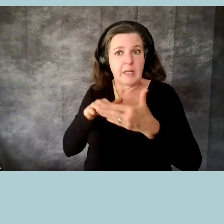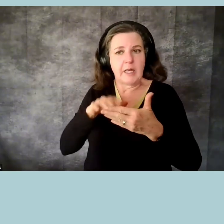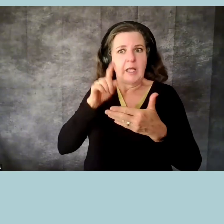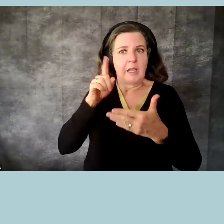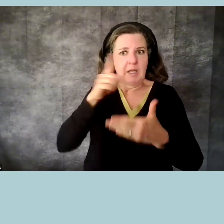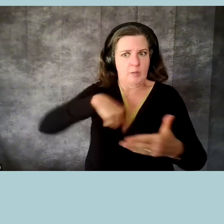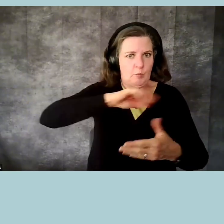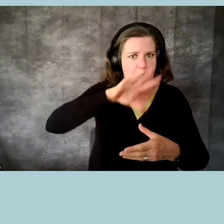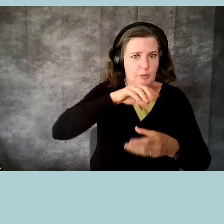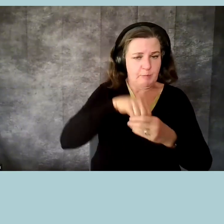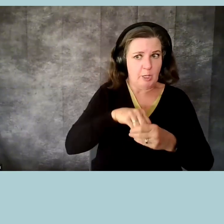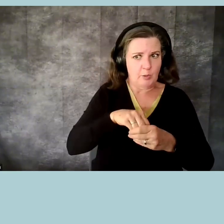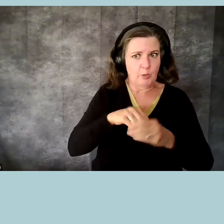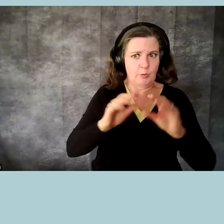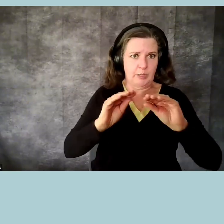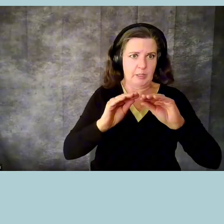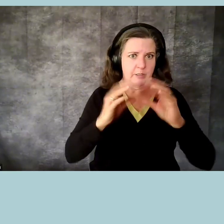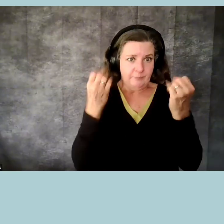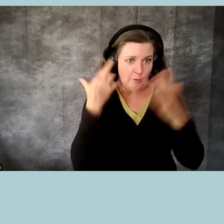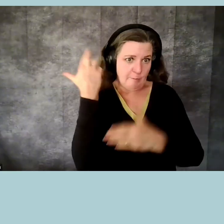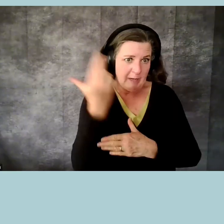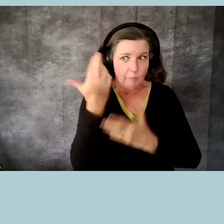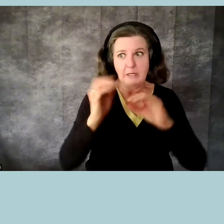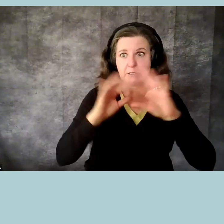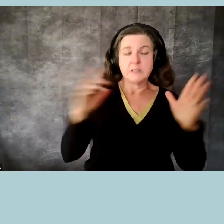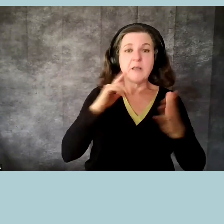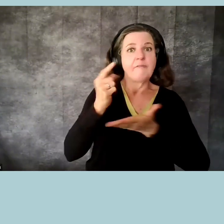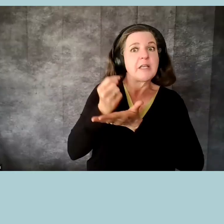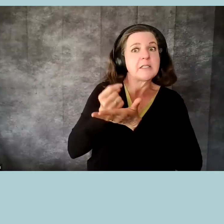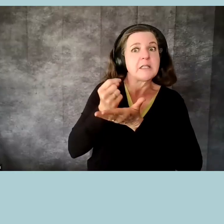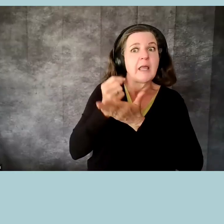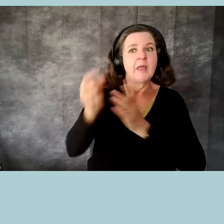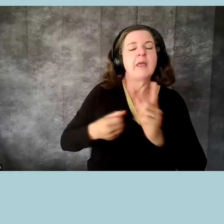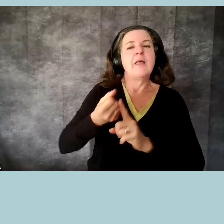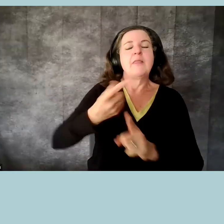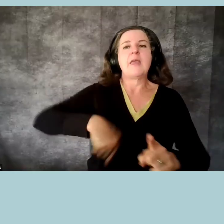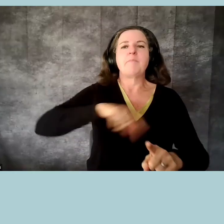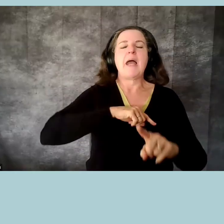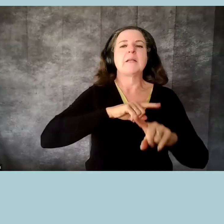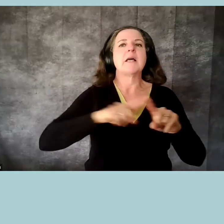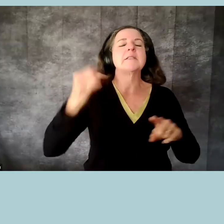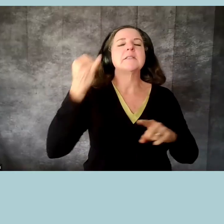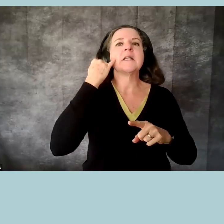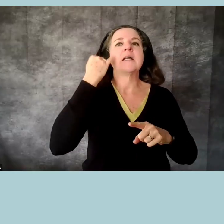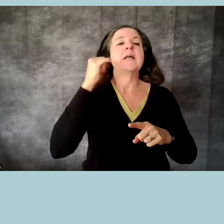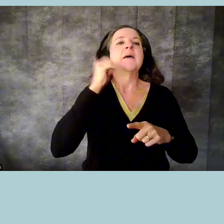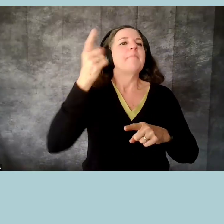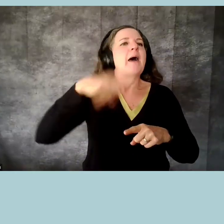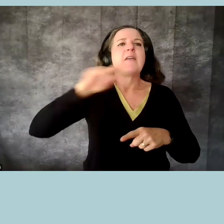treatments impact us, but it's also for the scientific rigor of the studies. If we're not including samples of the people who actually be implementing